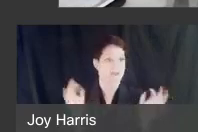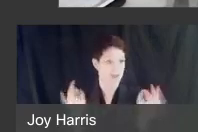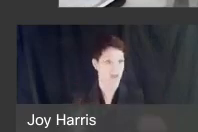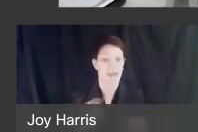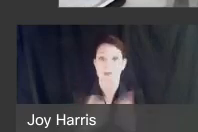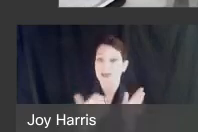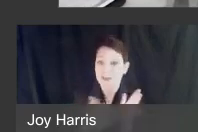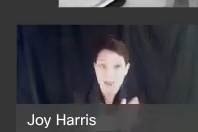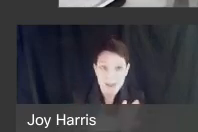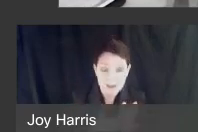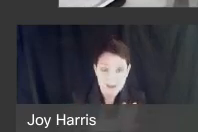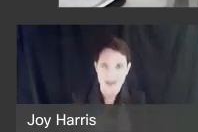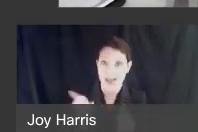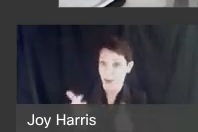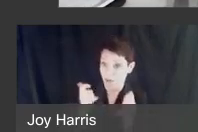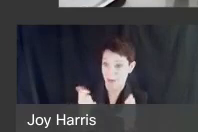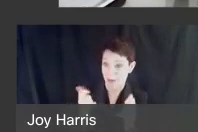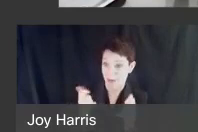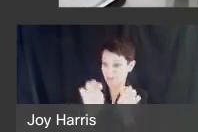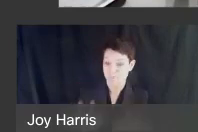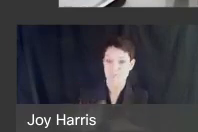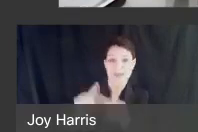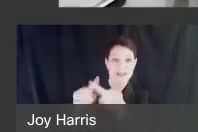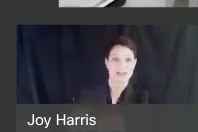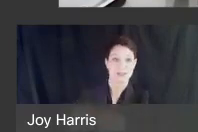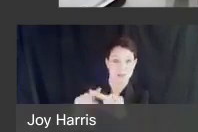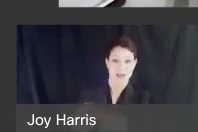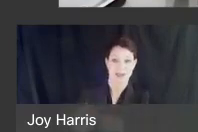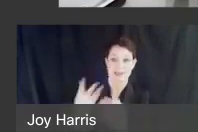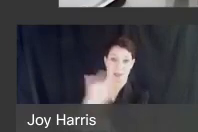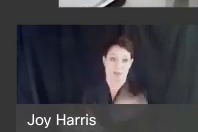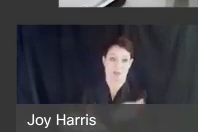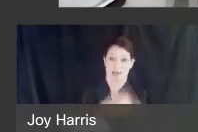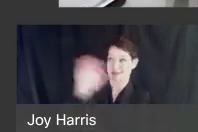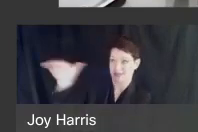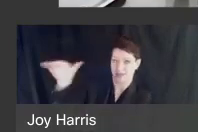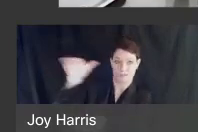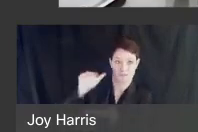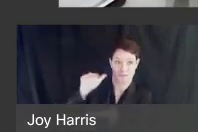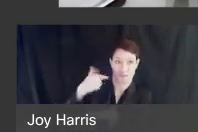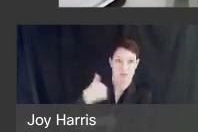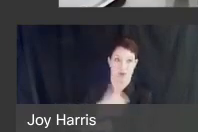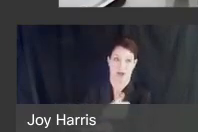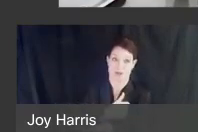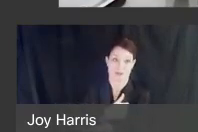quickly that is will depend on how much vaccine we receive here at the County and if individuals